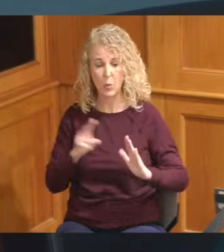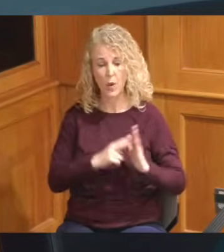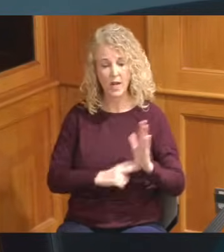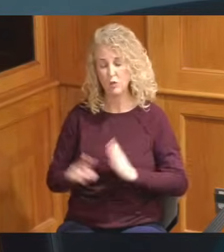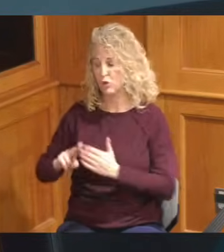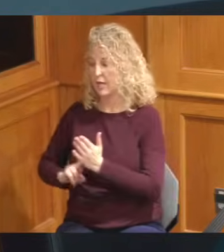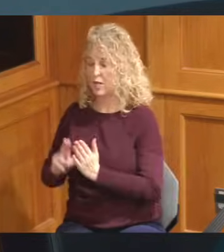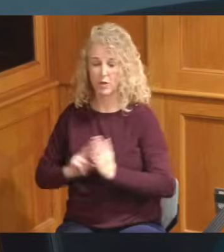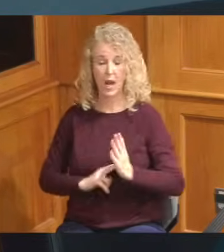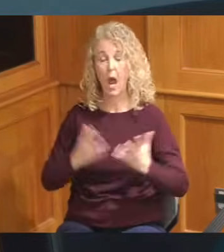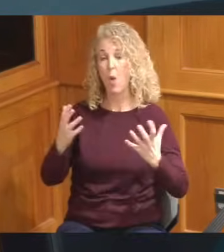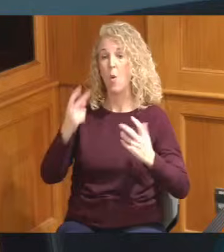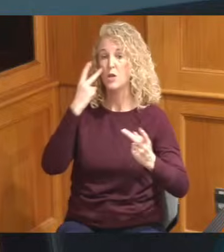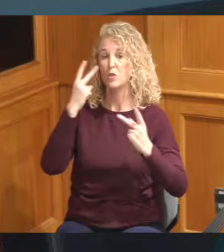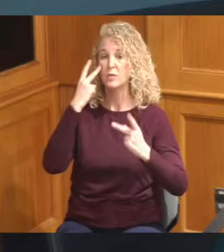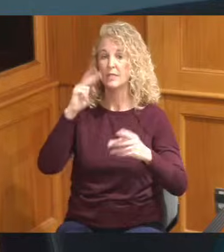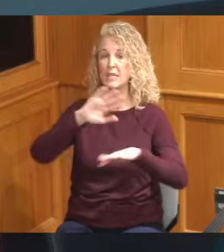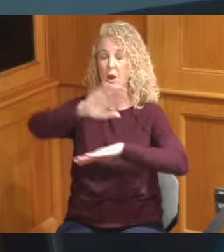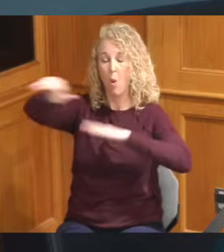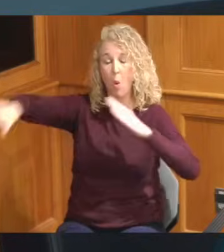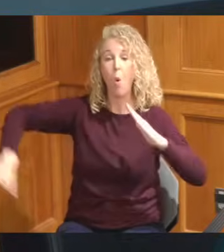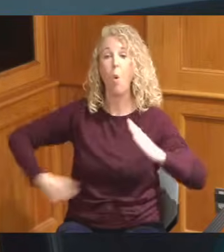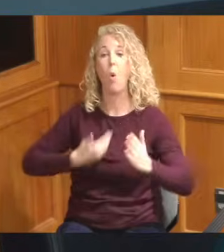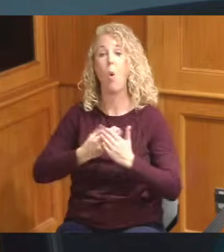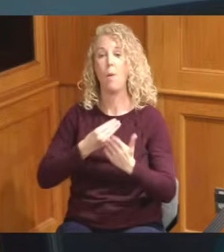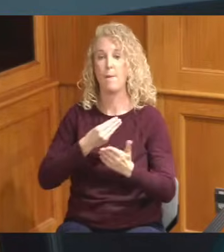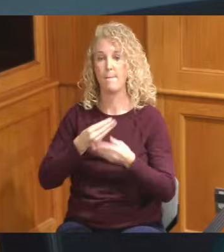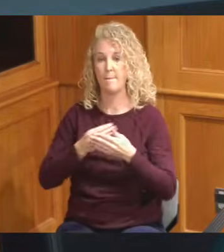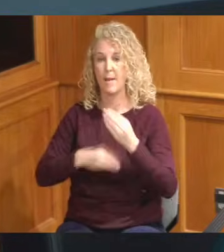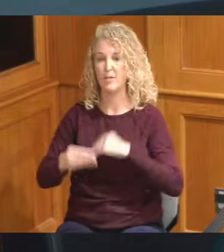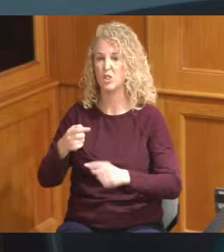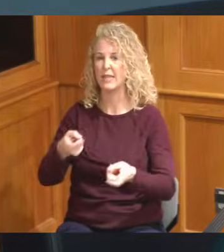you know I would have liked to known we the 100 million give me a thermometer every time